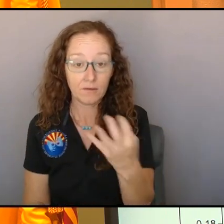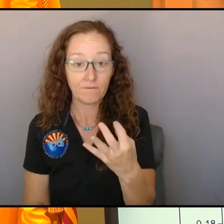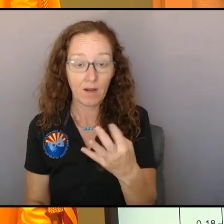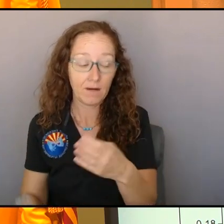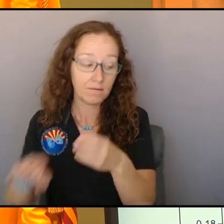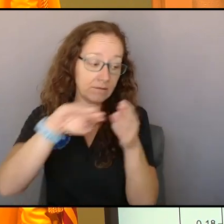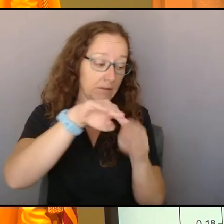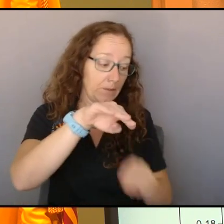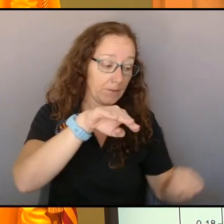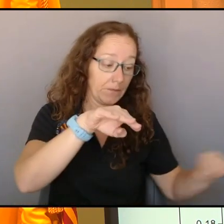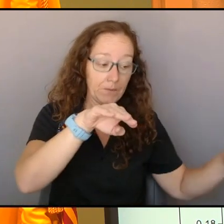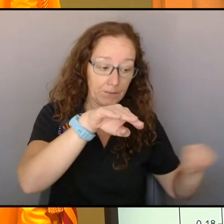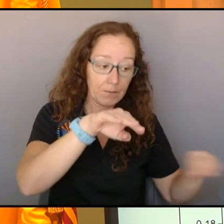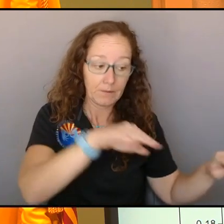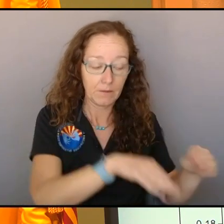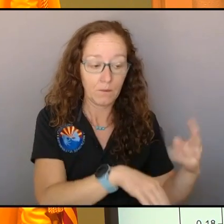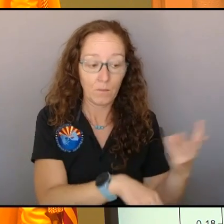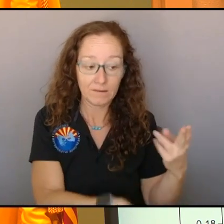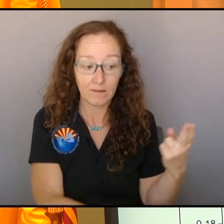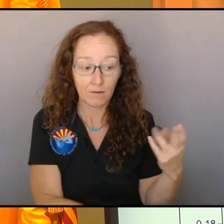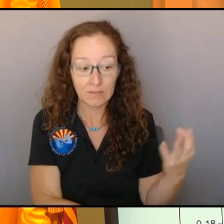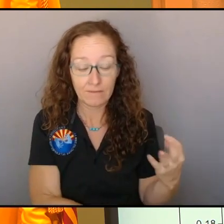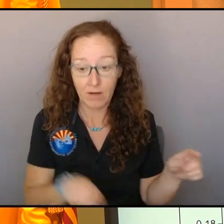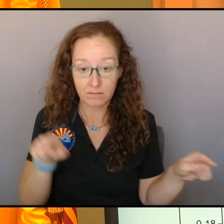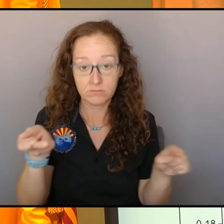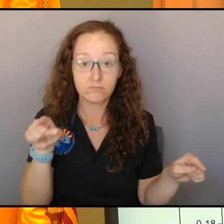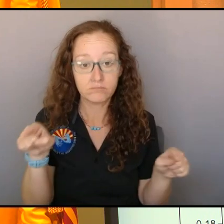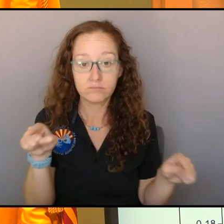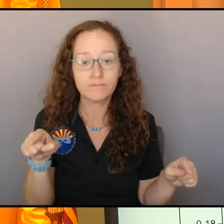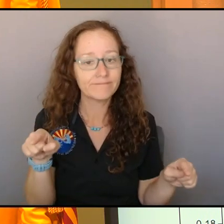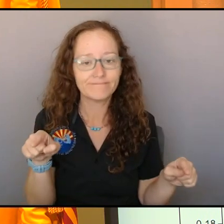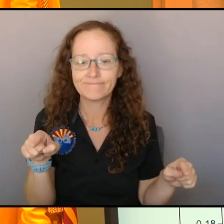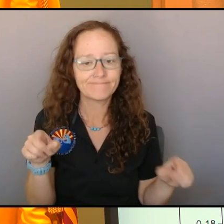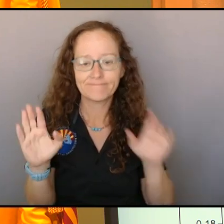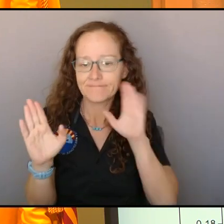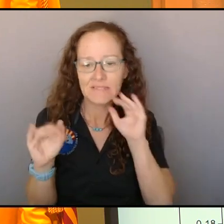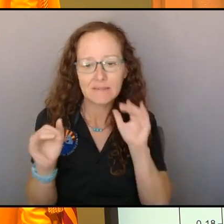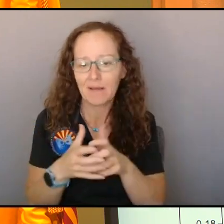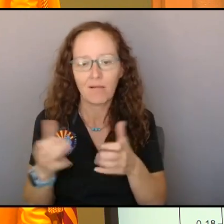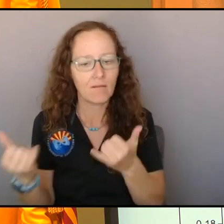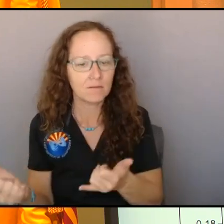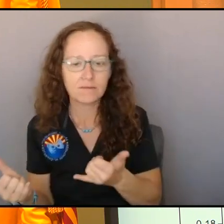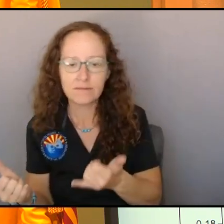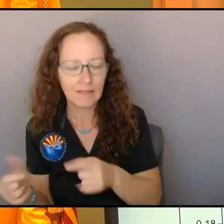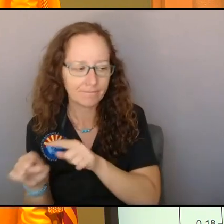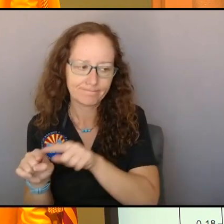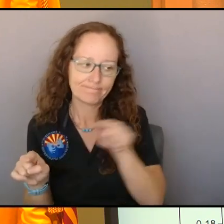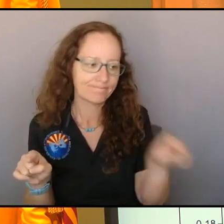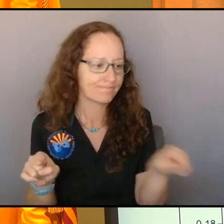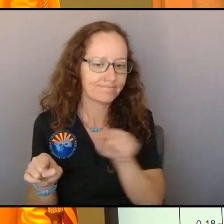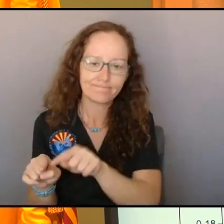Thursday, and Friday. What you can see is not a lot expected today, either in the low lands or in the mountains. But then